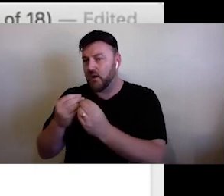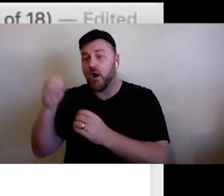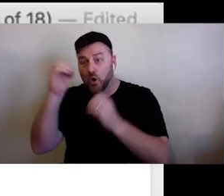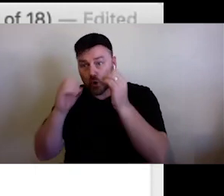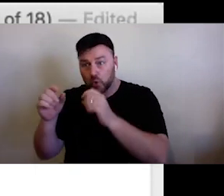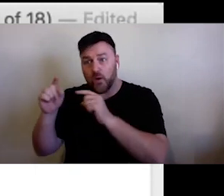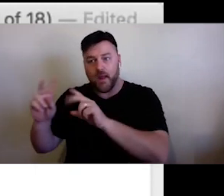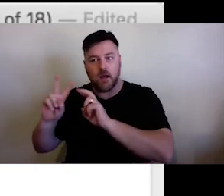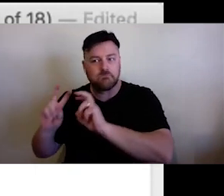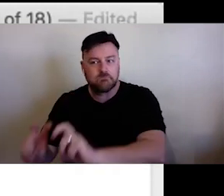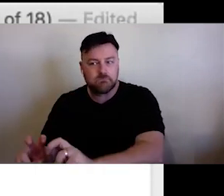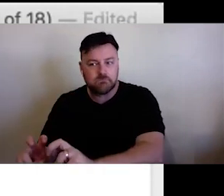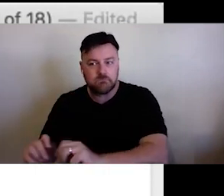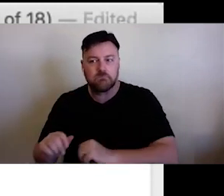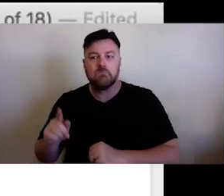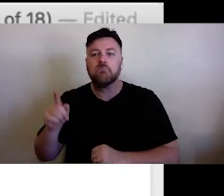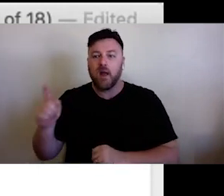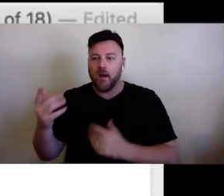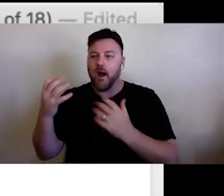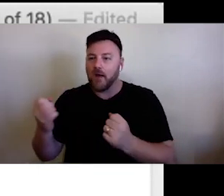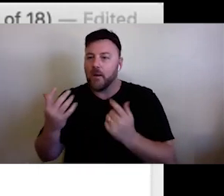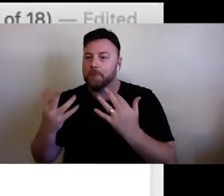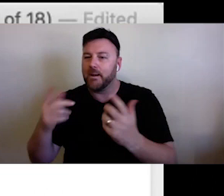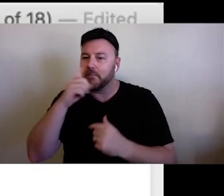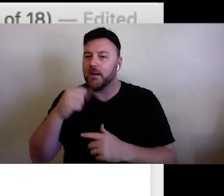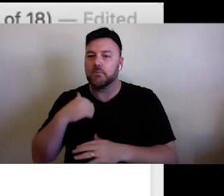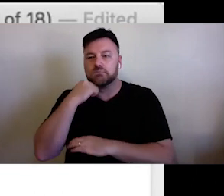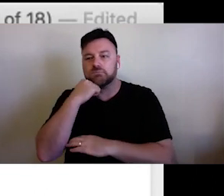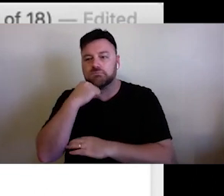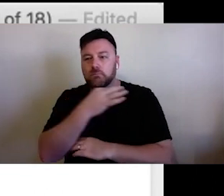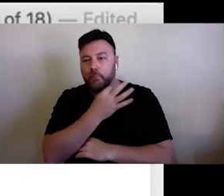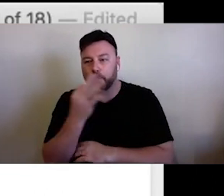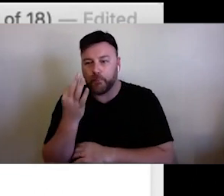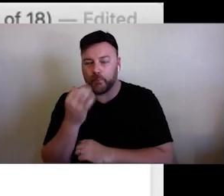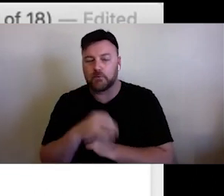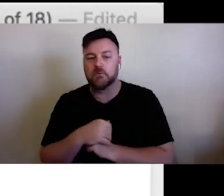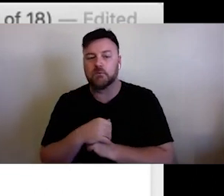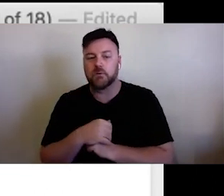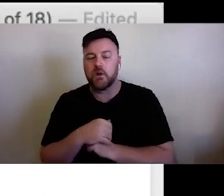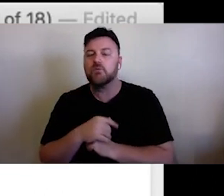anxiety are set in, people are searching interest and multiplay